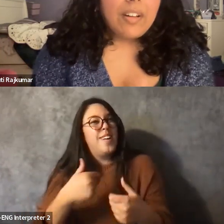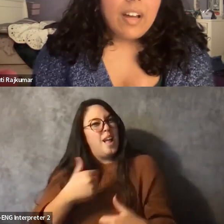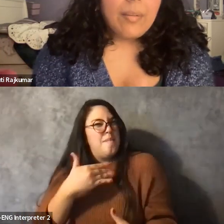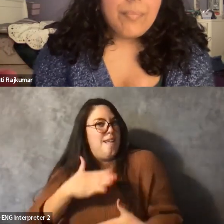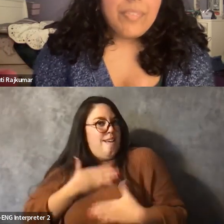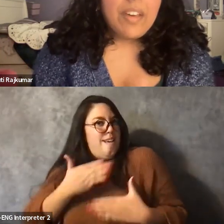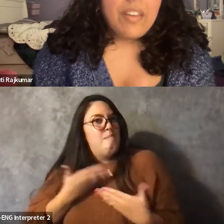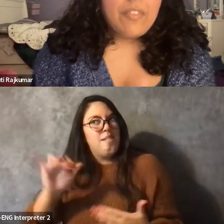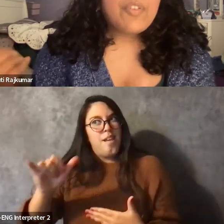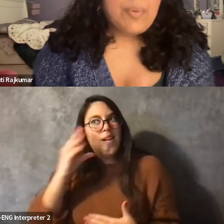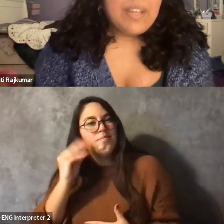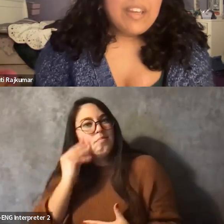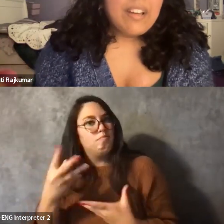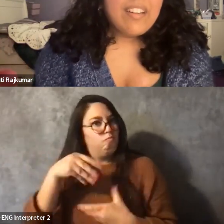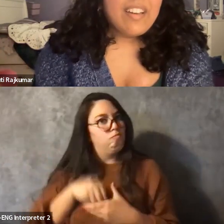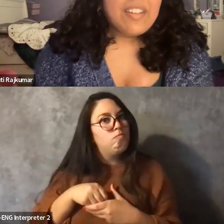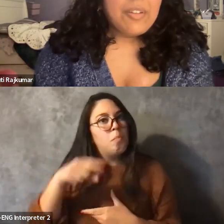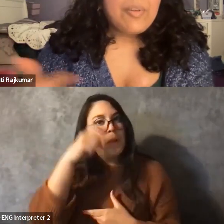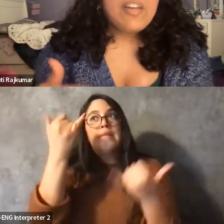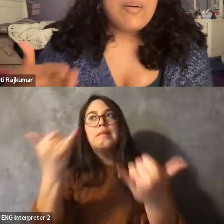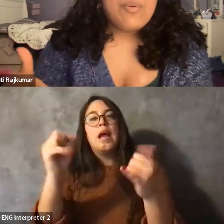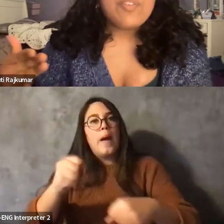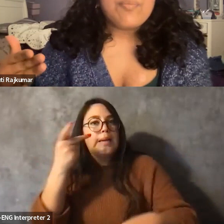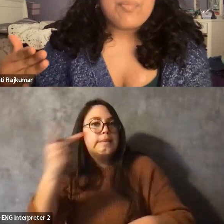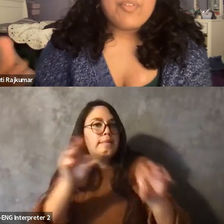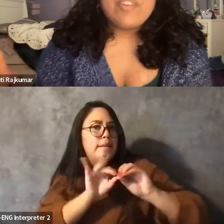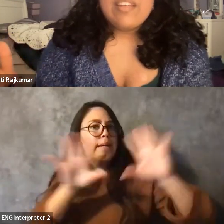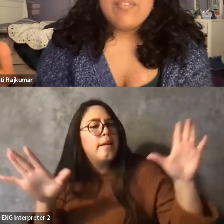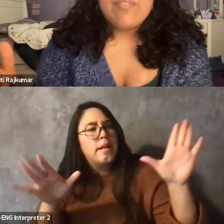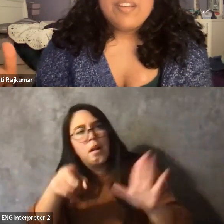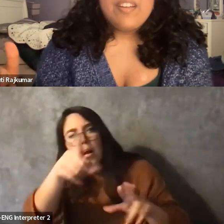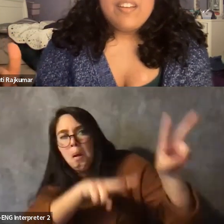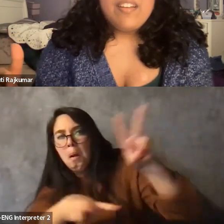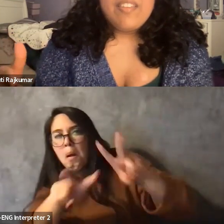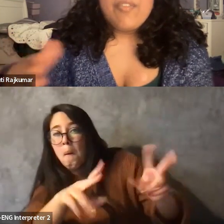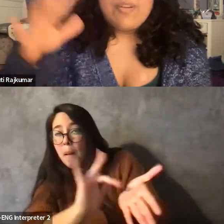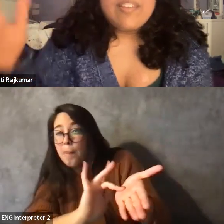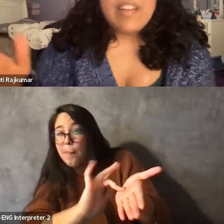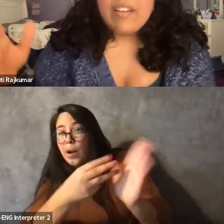the first one being, you know, you can't always perceive the full extent